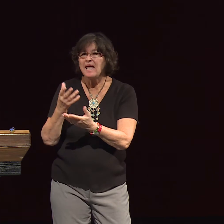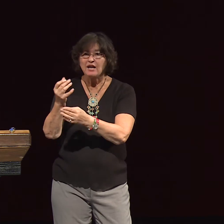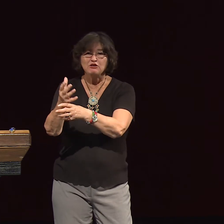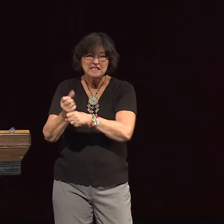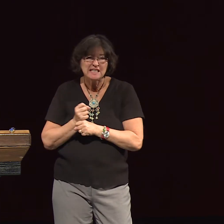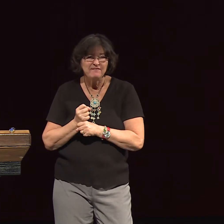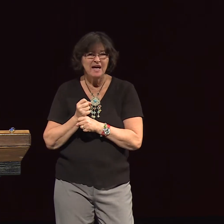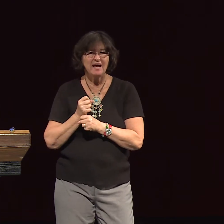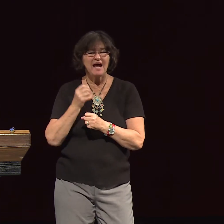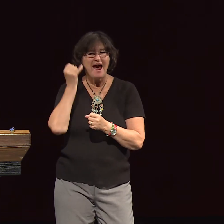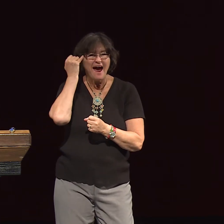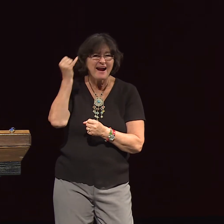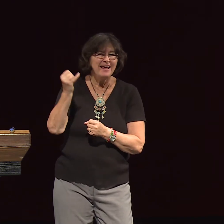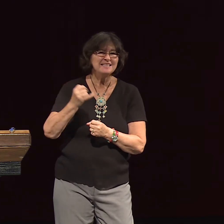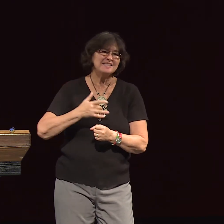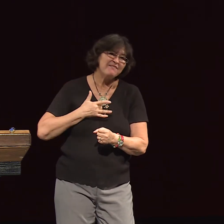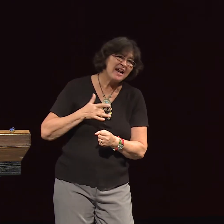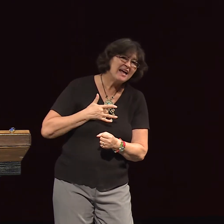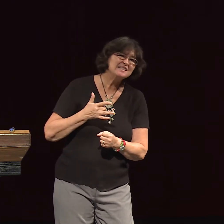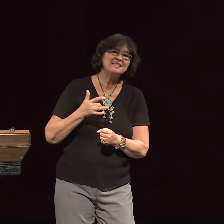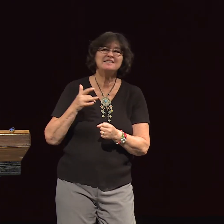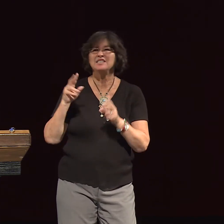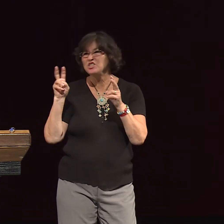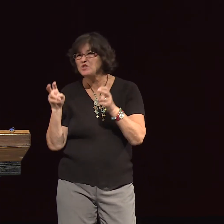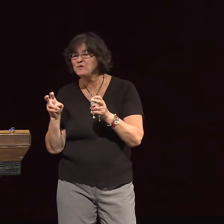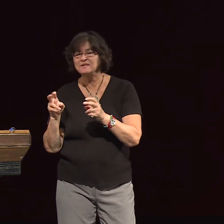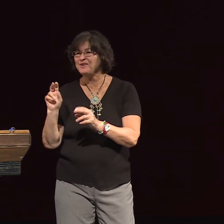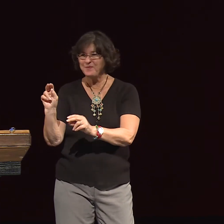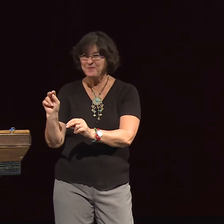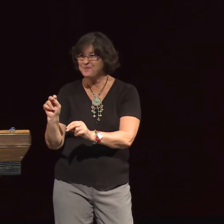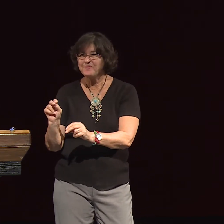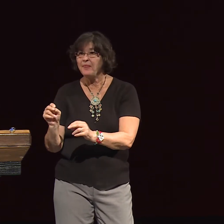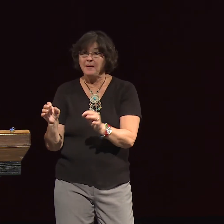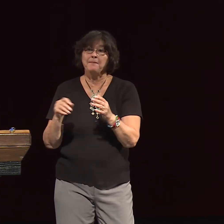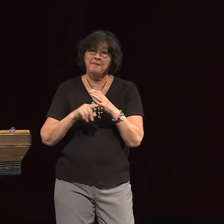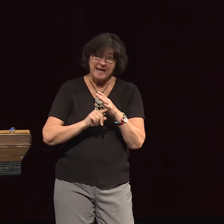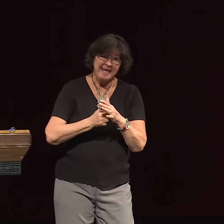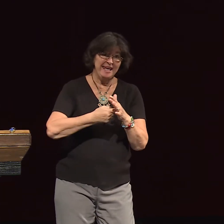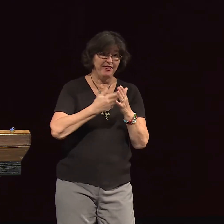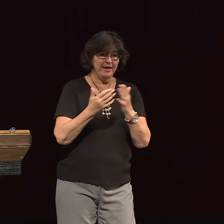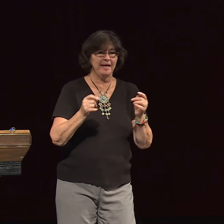on the mechanics of getting across feelings or ideas,